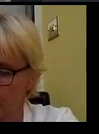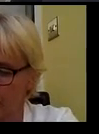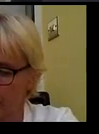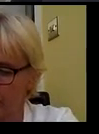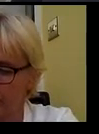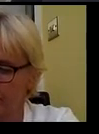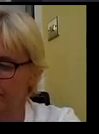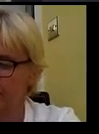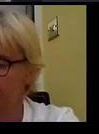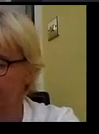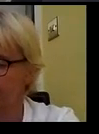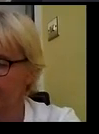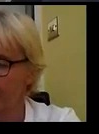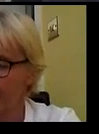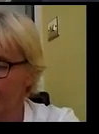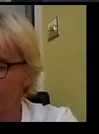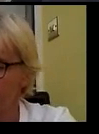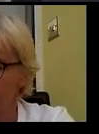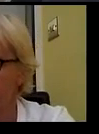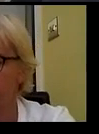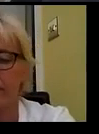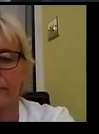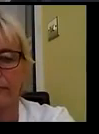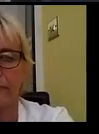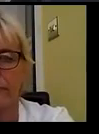that means that in every department we're now asking employers to stop